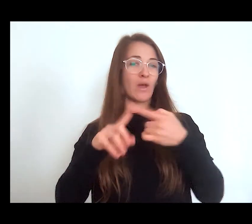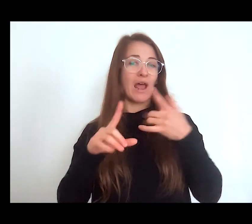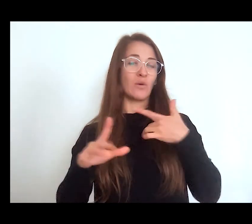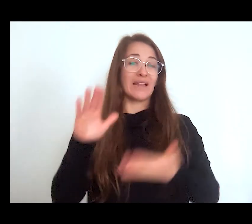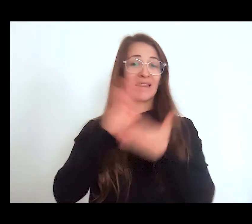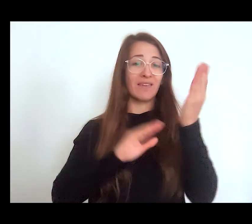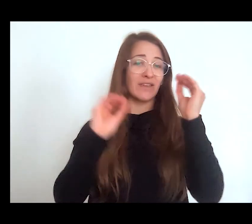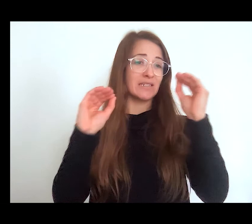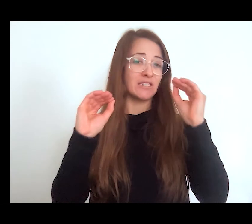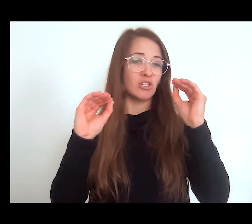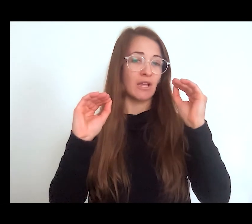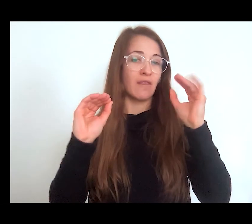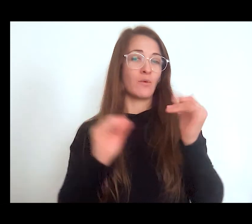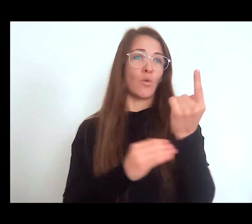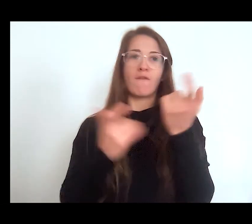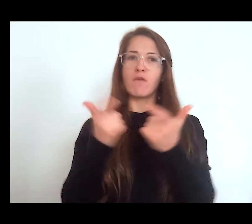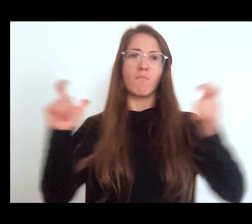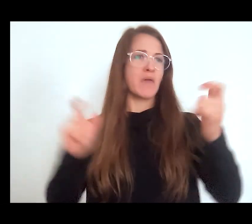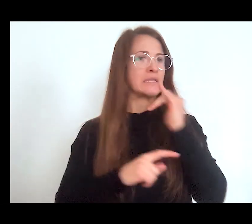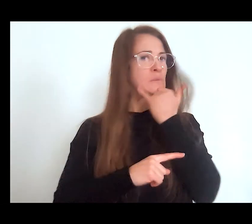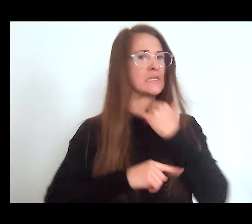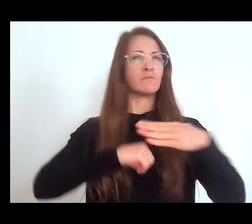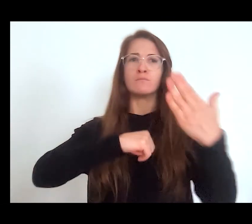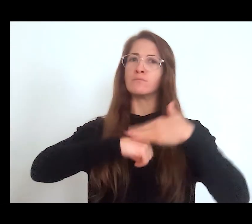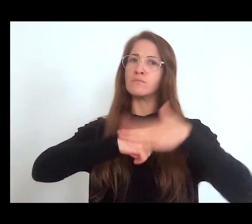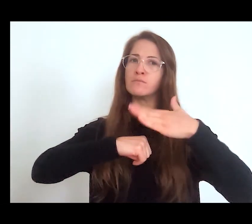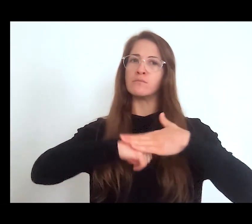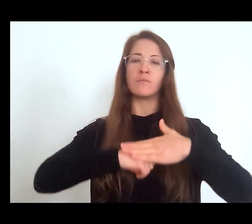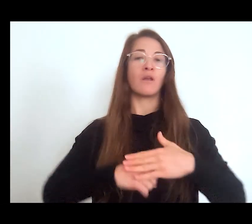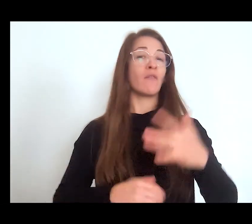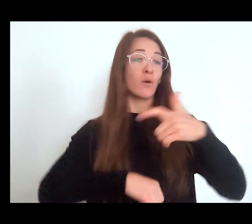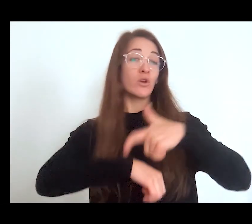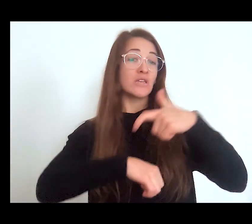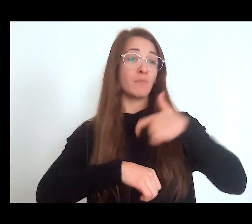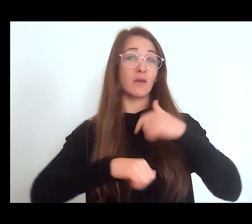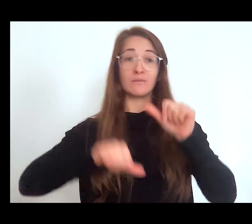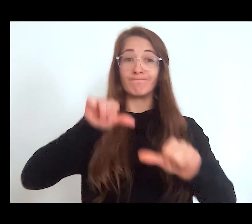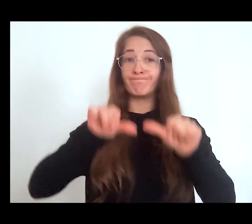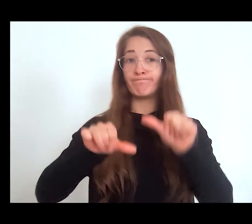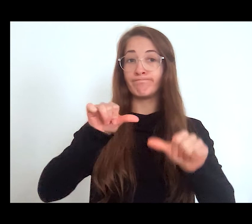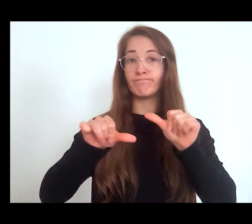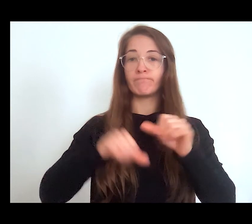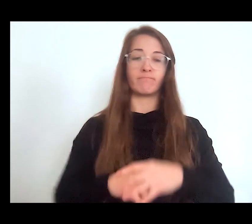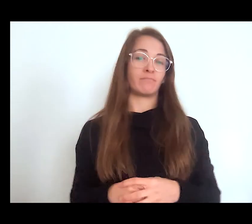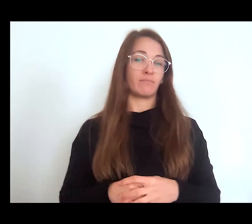PEOPLE MENTIONED TO ME WHEN I WAS LEAVING TEACHING THAT WAS ONE OF THE BIGGEST MISTAKES I WOULD MAKE.